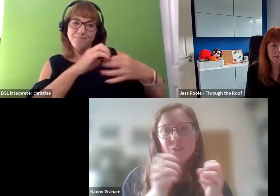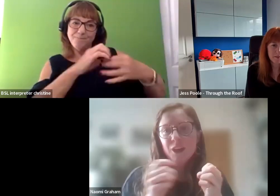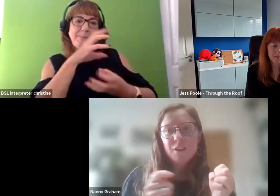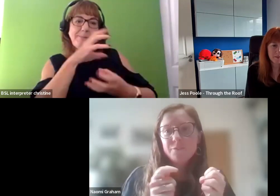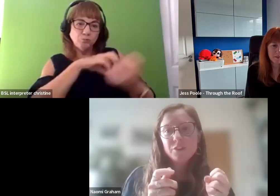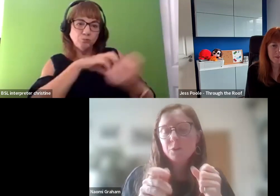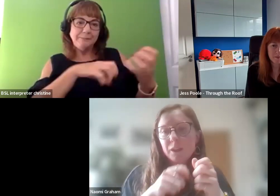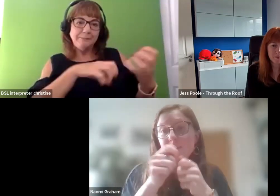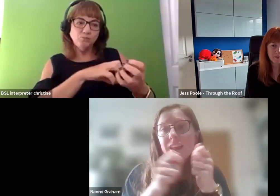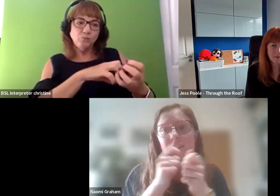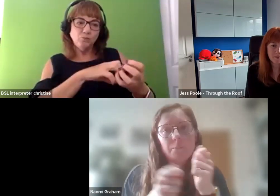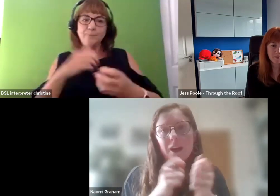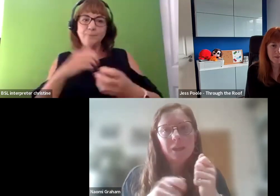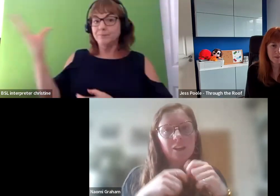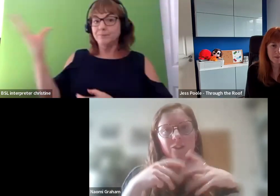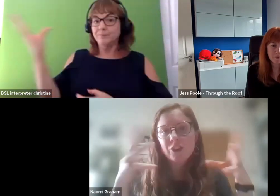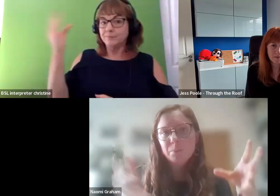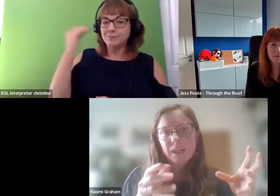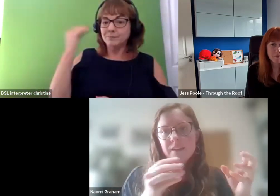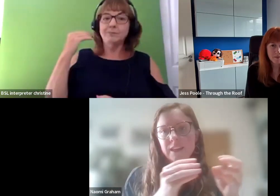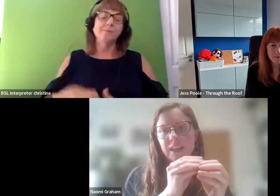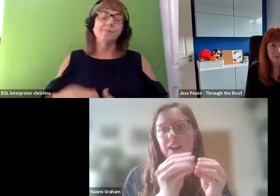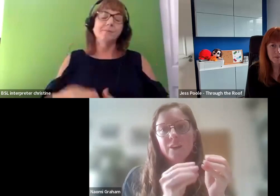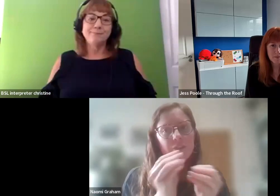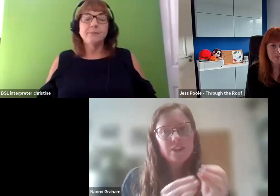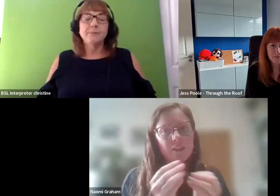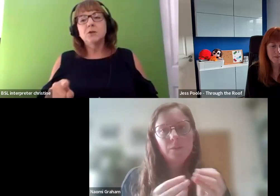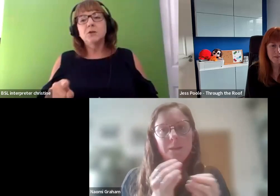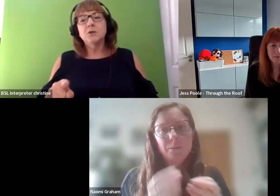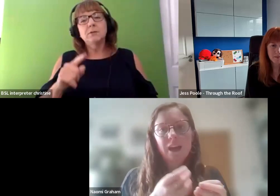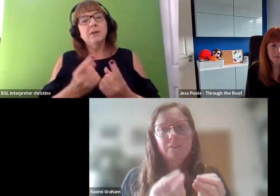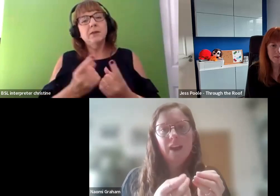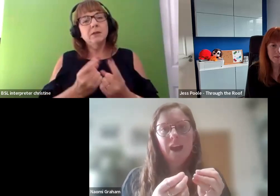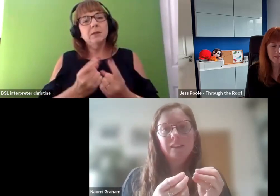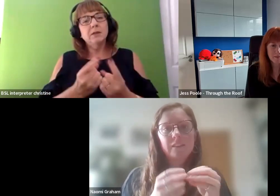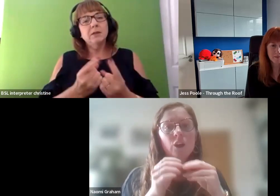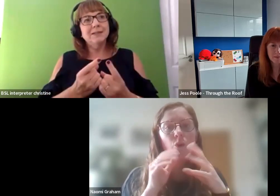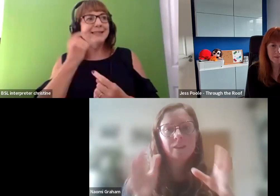of you fiddle, but things like pipecleaners, super easy fidget for people to have in their hands. I